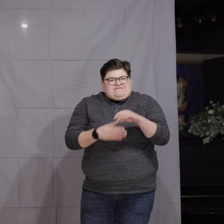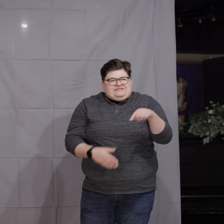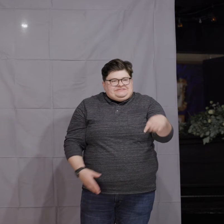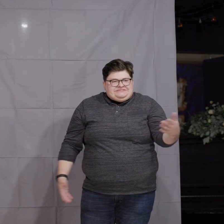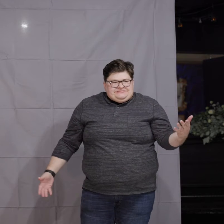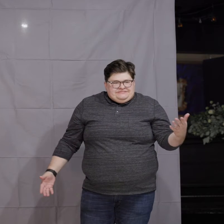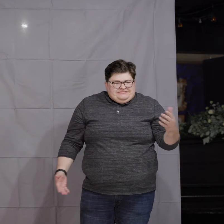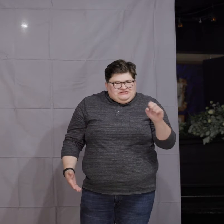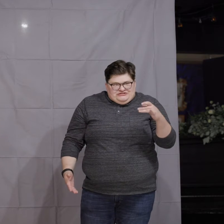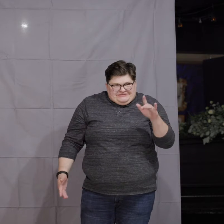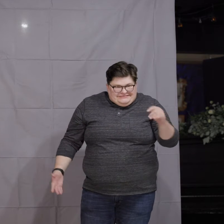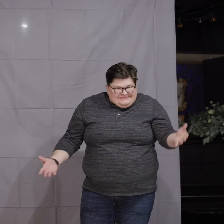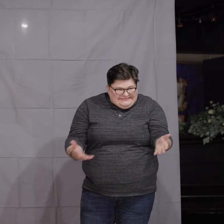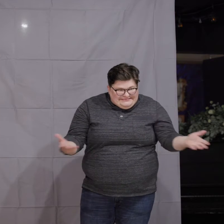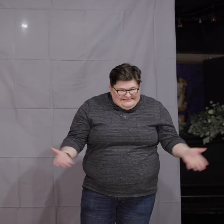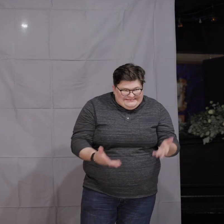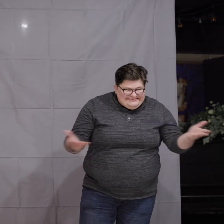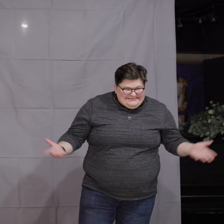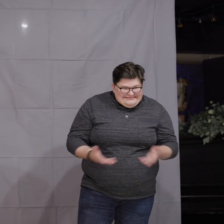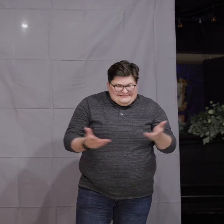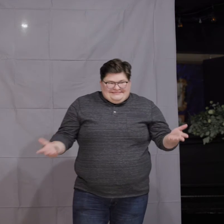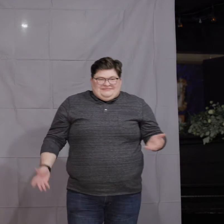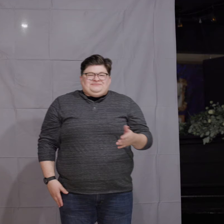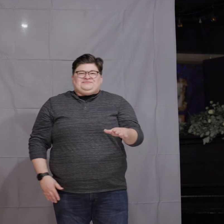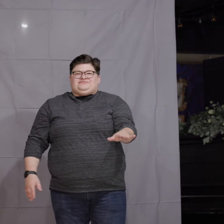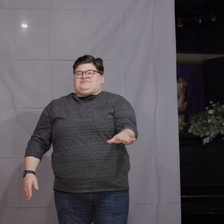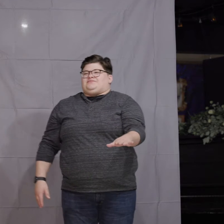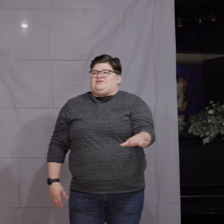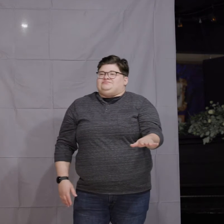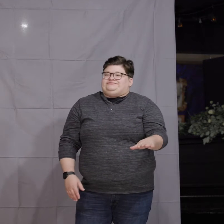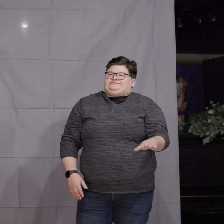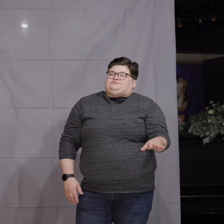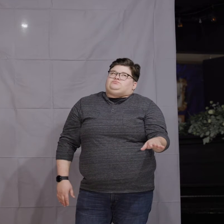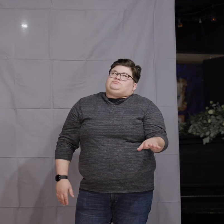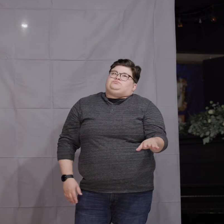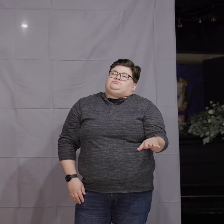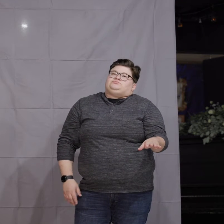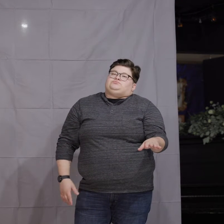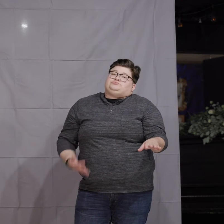and I kinda thought to myself, I don't believe in this shit. But whatever. So we just sat there with our hands